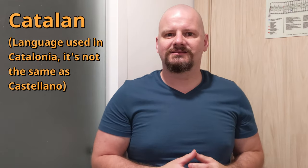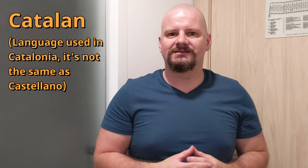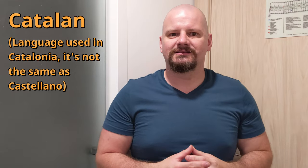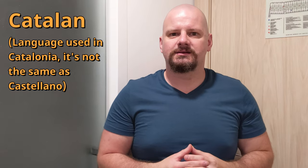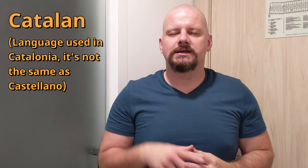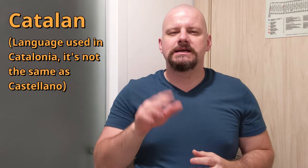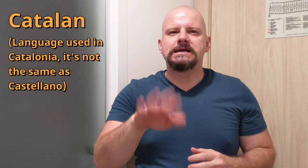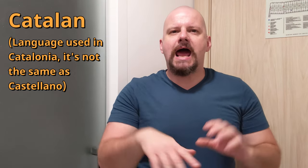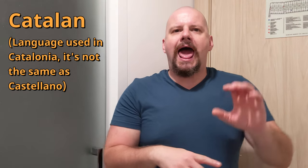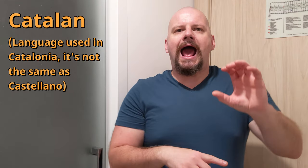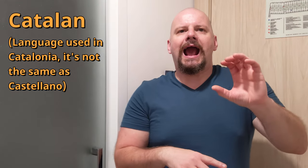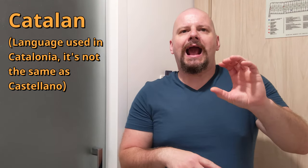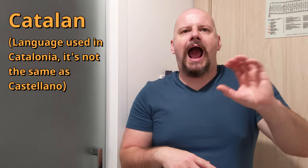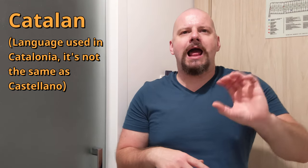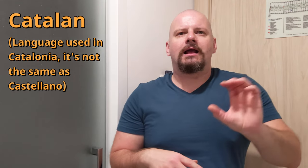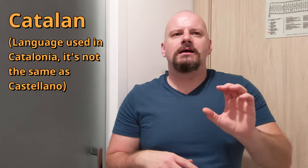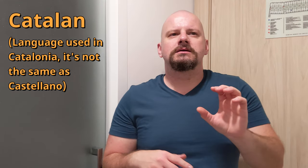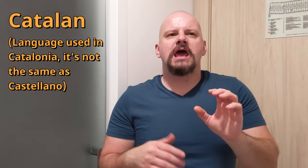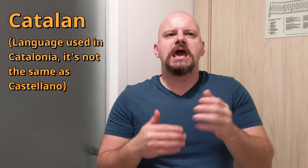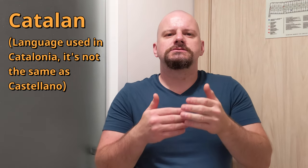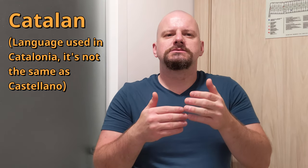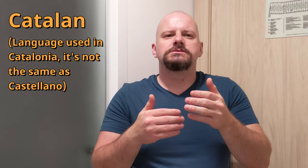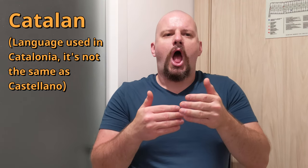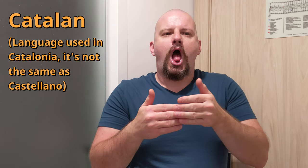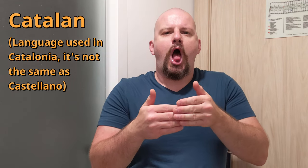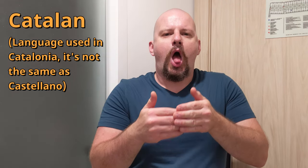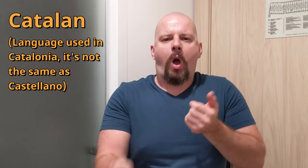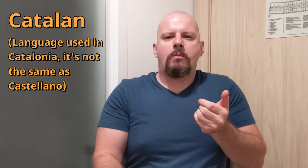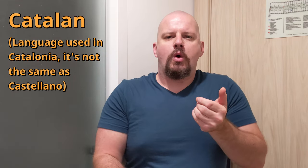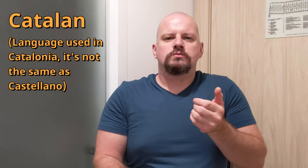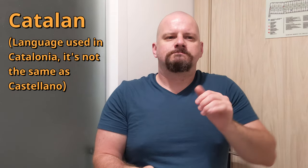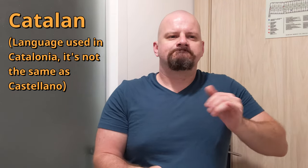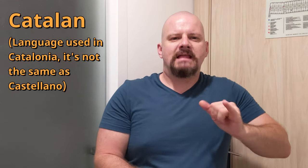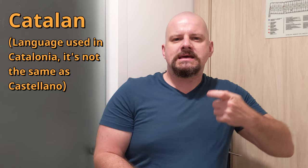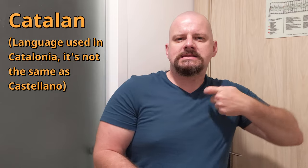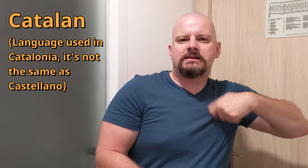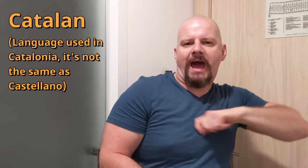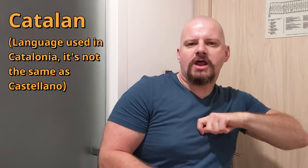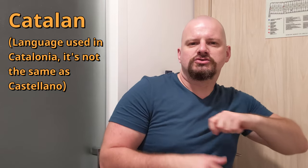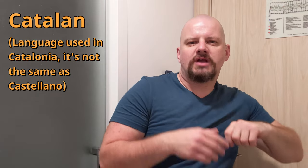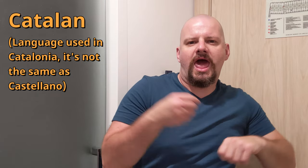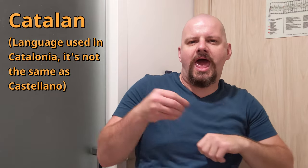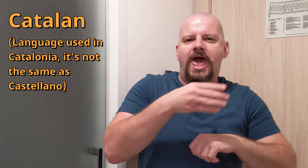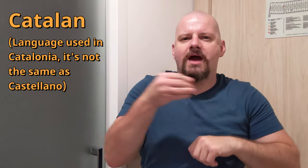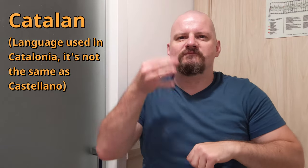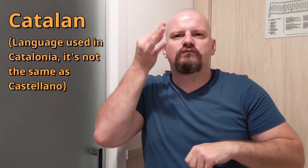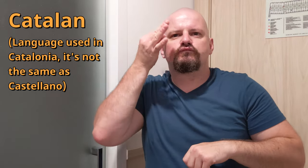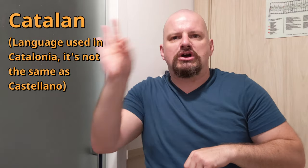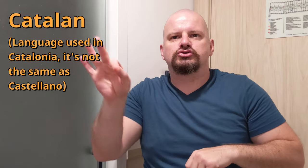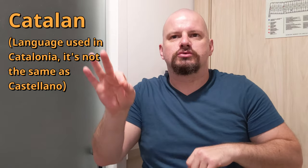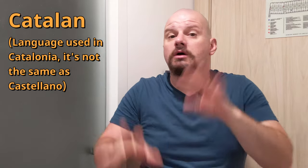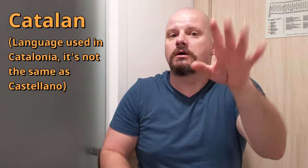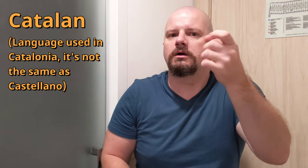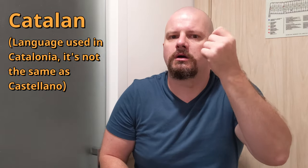Catalan is almost like Spanish and French